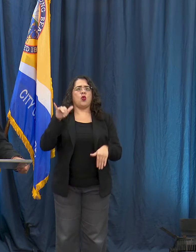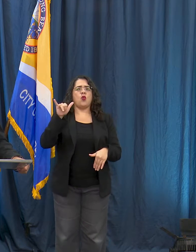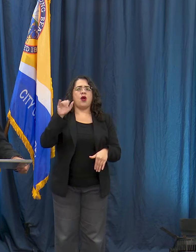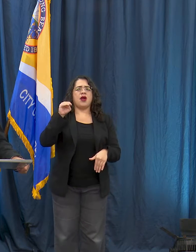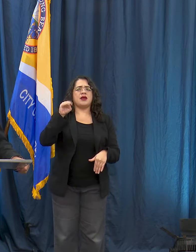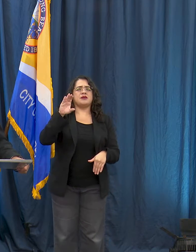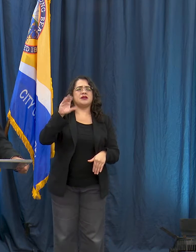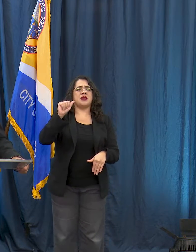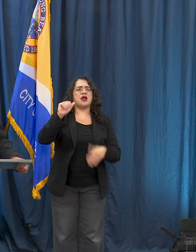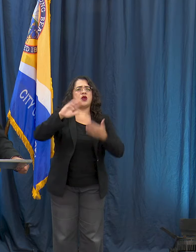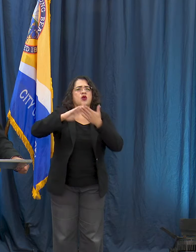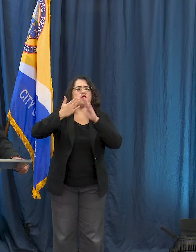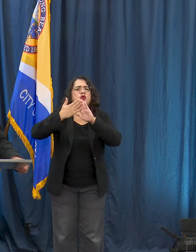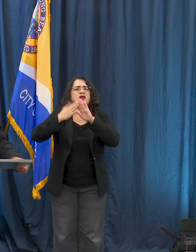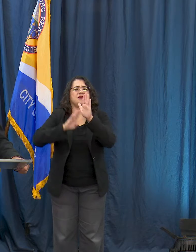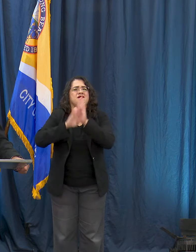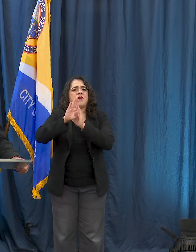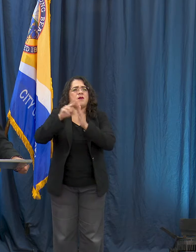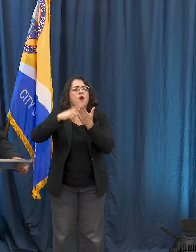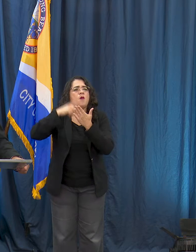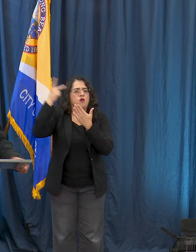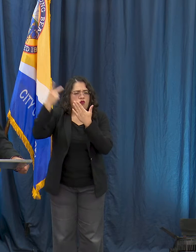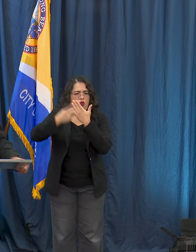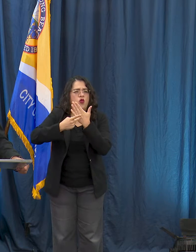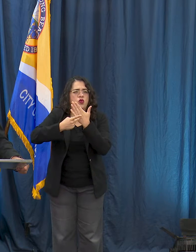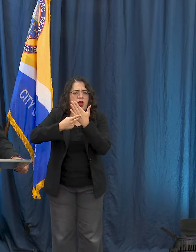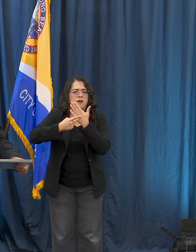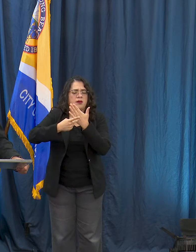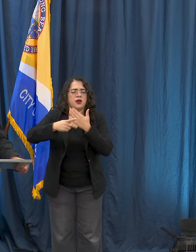development program. This is a program that focuses on